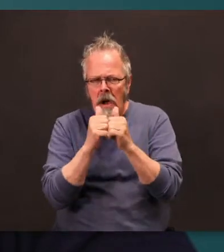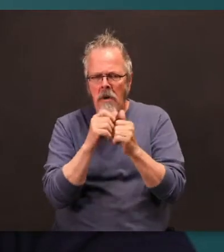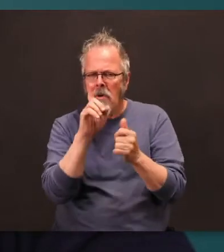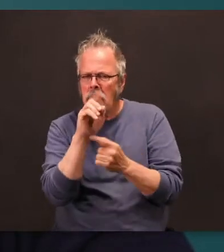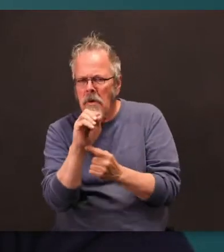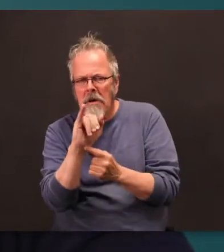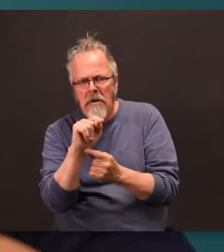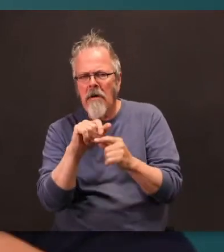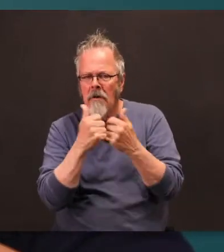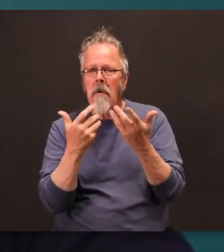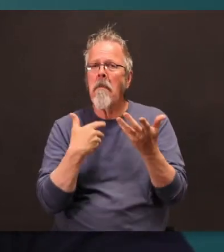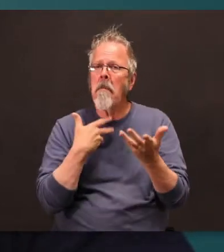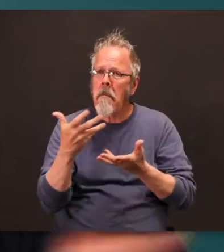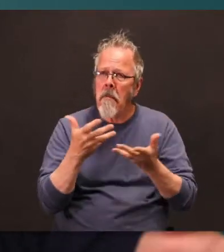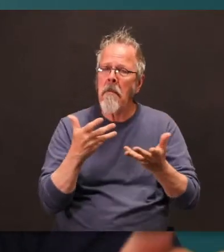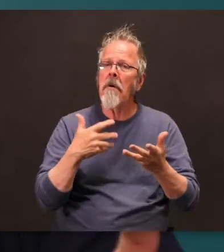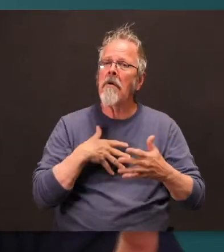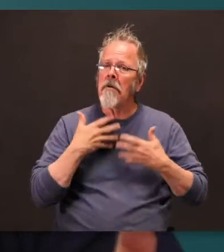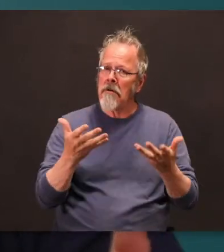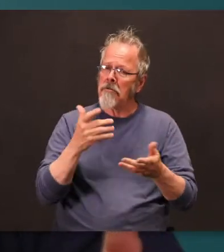how to do it, and then she just said, "Figure it out."